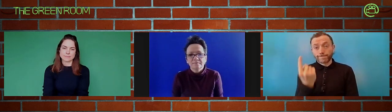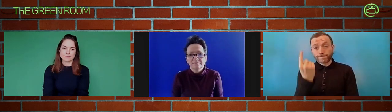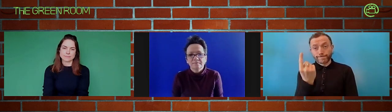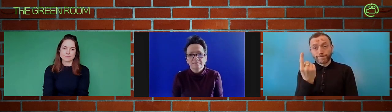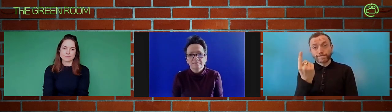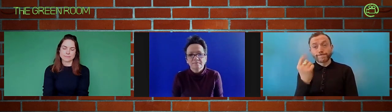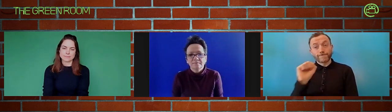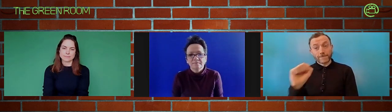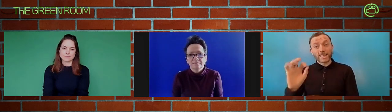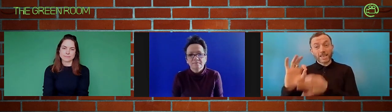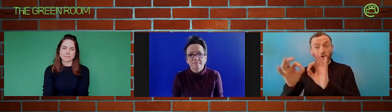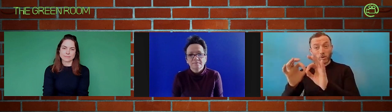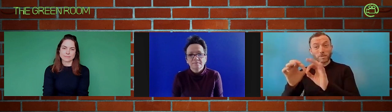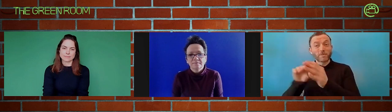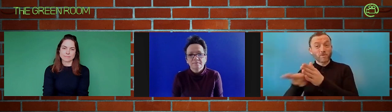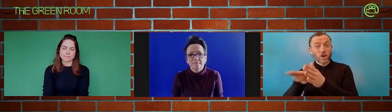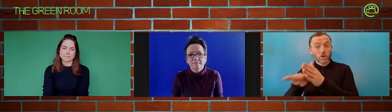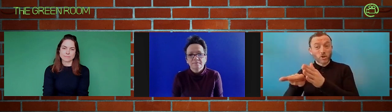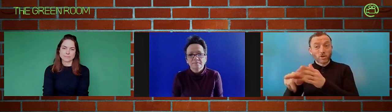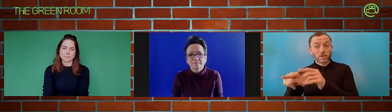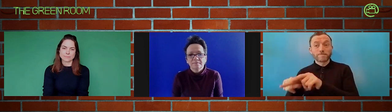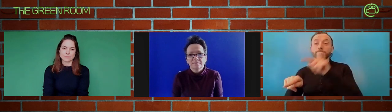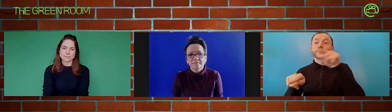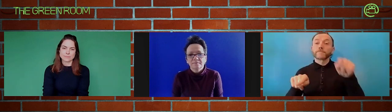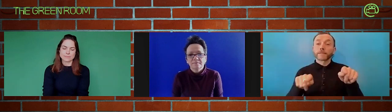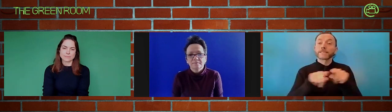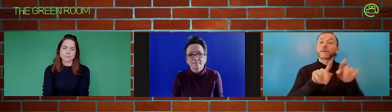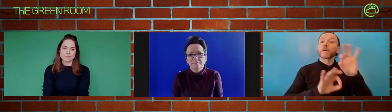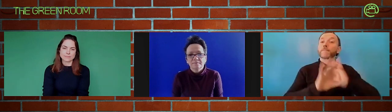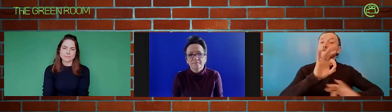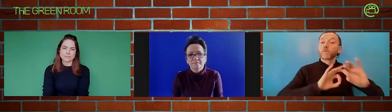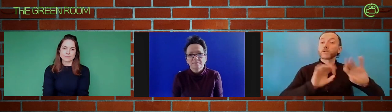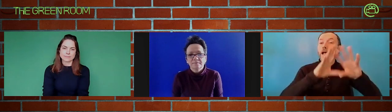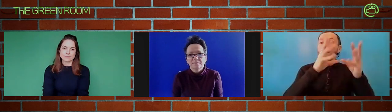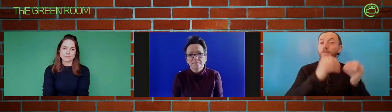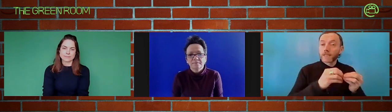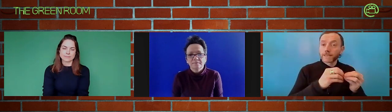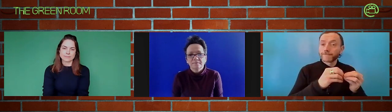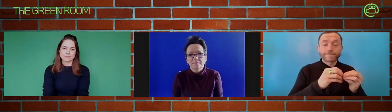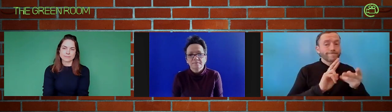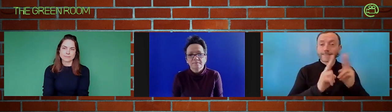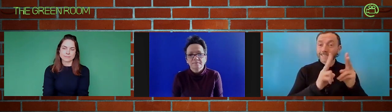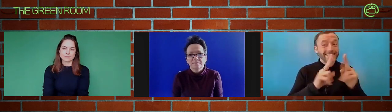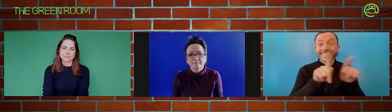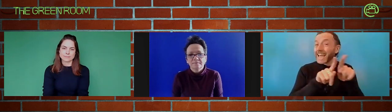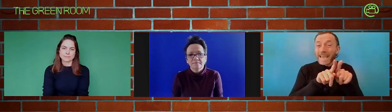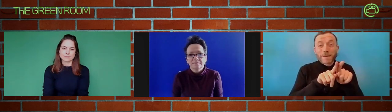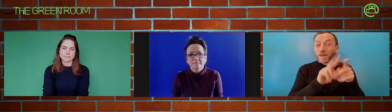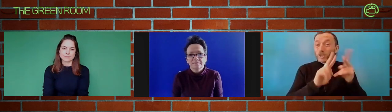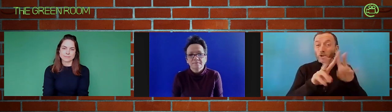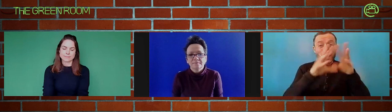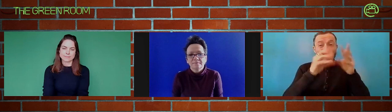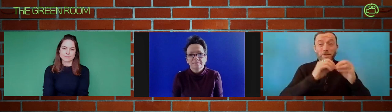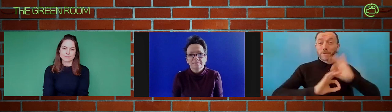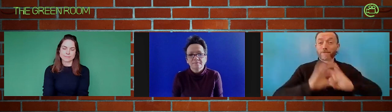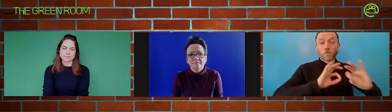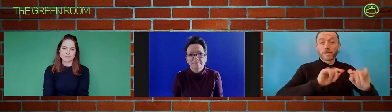you know in the same way that performance isn't everything. Performance interpreting isn't everything. There's other ways to be involved